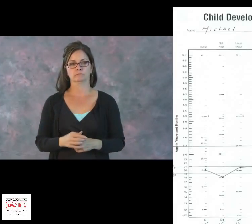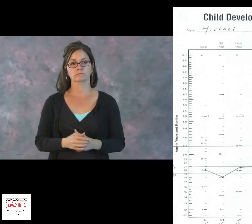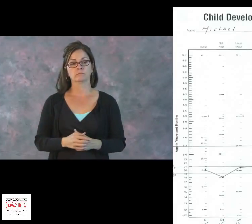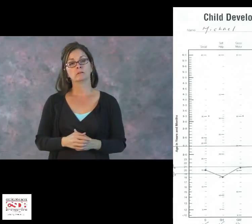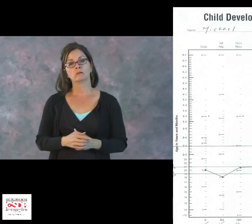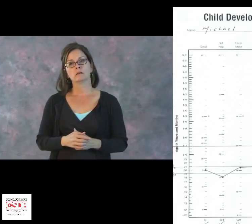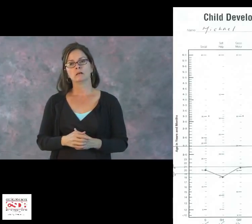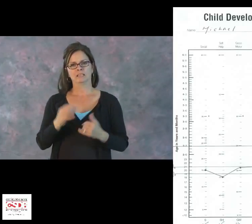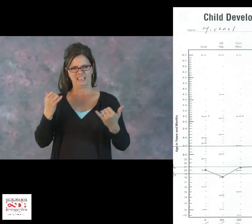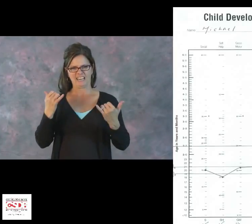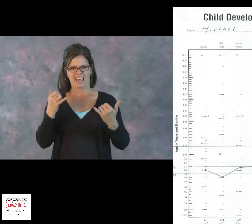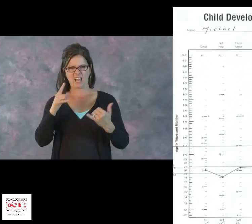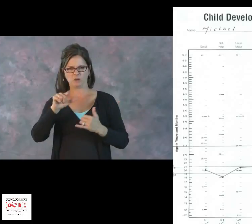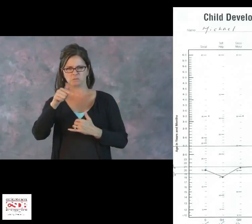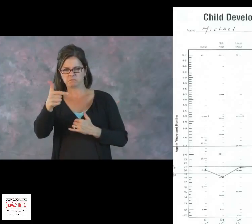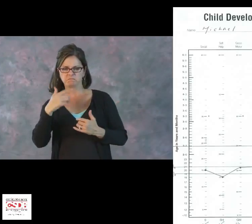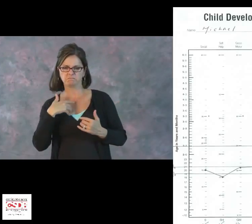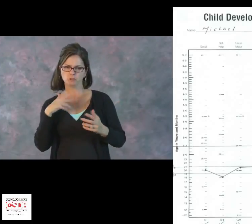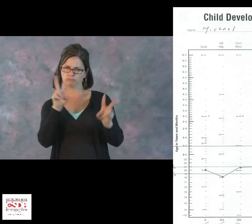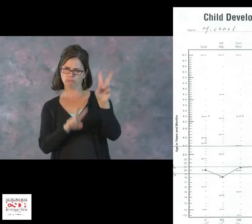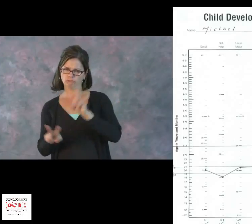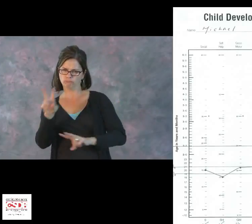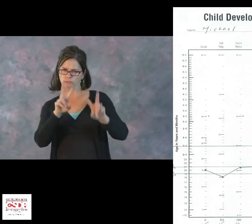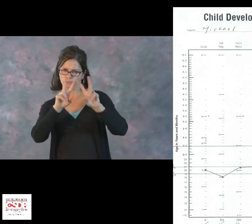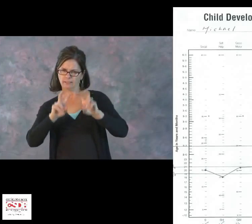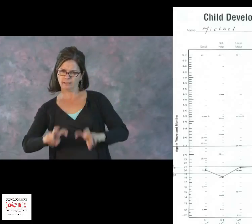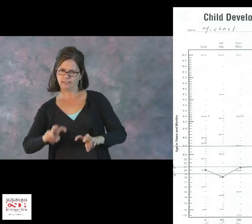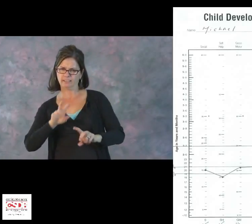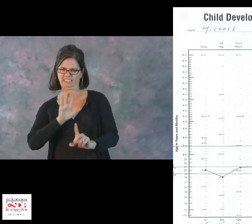Take a minute to look at his profile, and gather some thoughts about